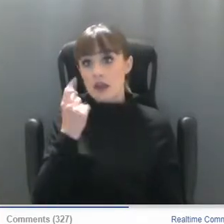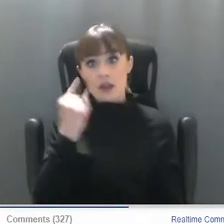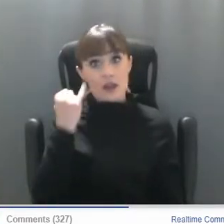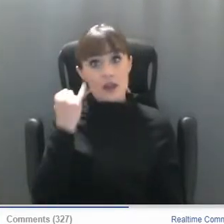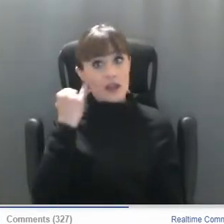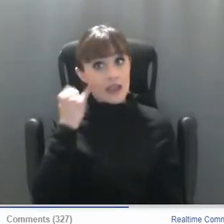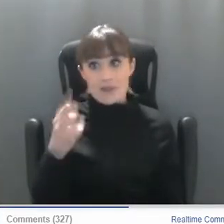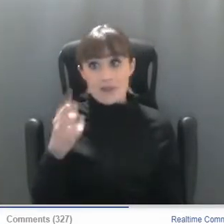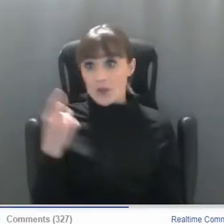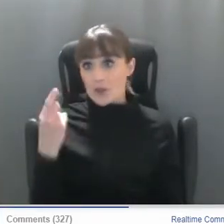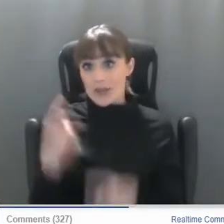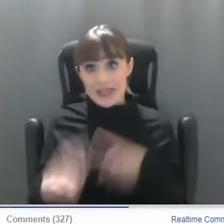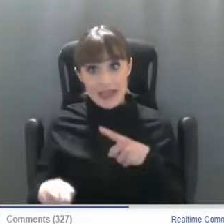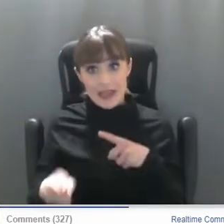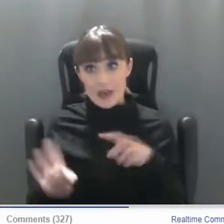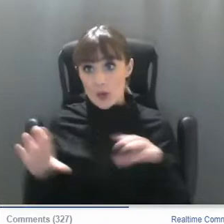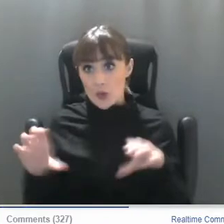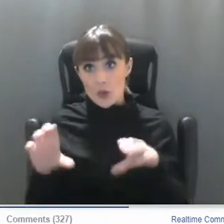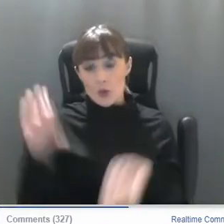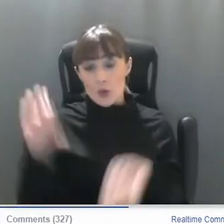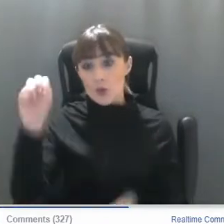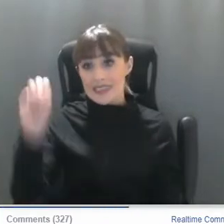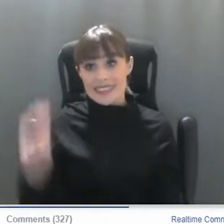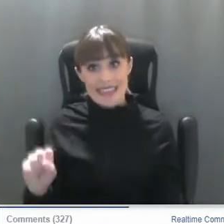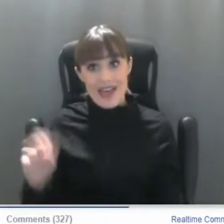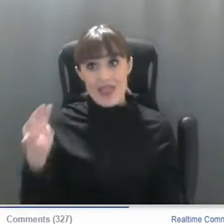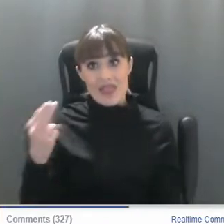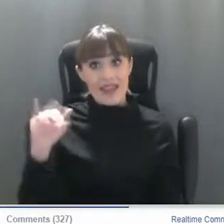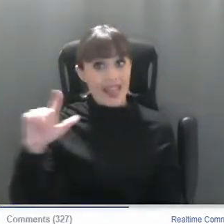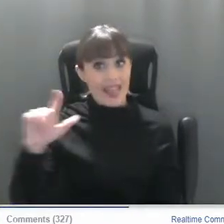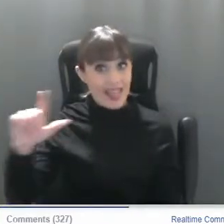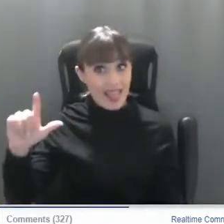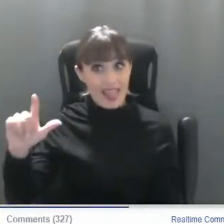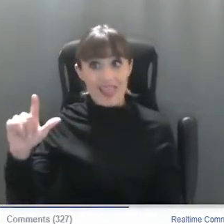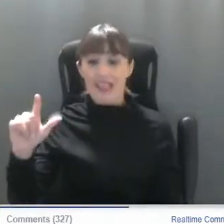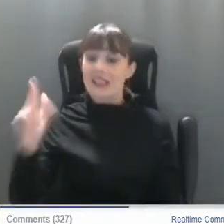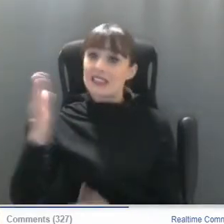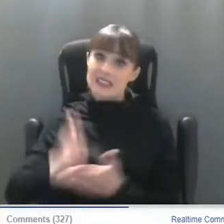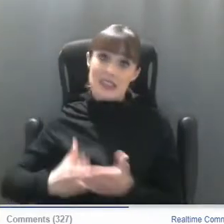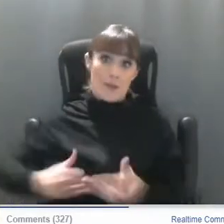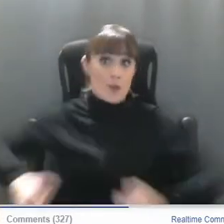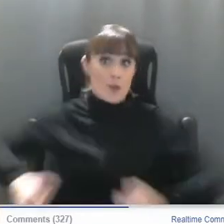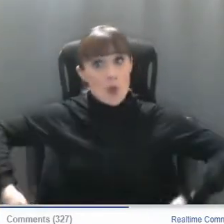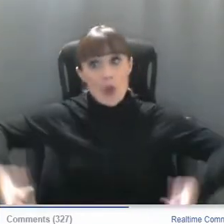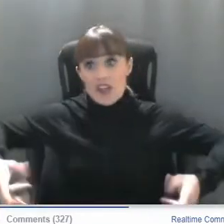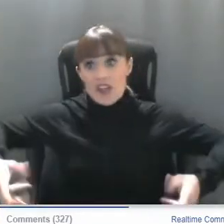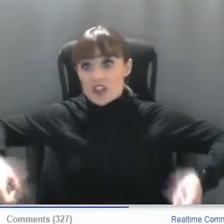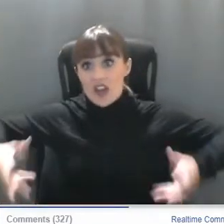issues- some people, wheelchair- that South Hill is very very difficult.